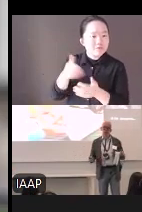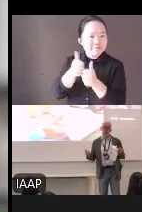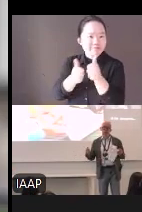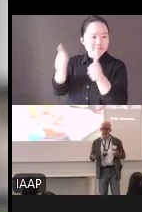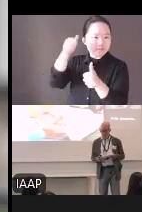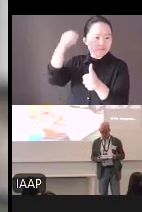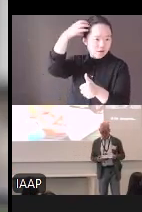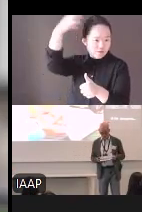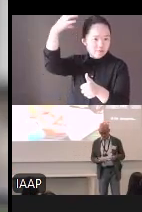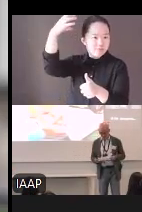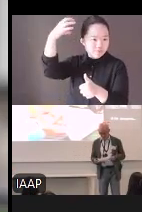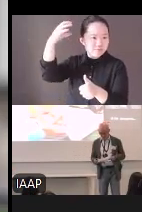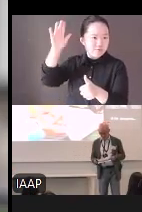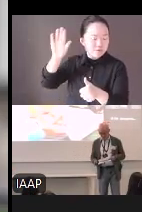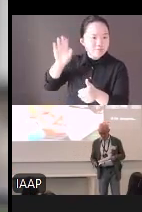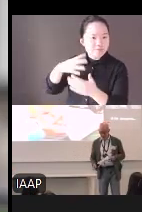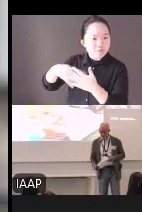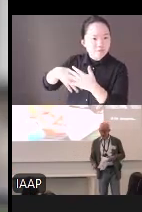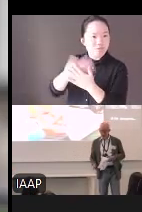But I work here in Stockholm.